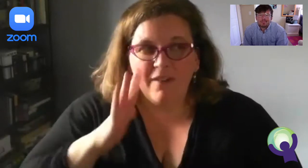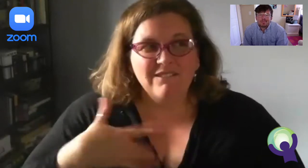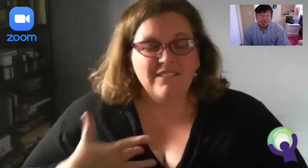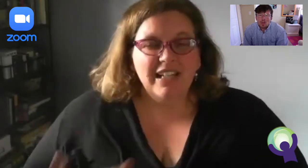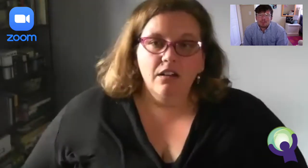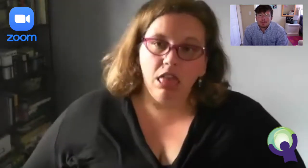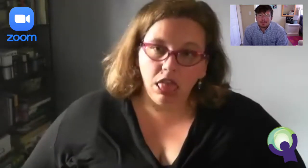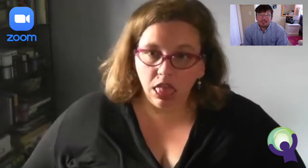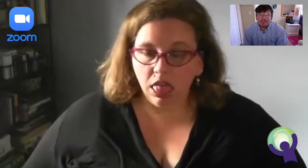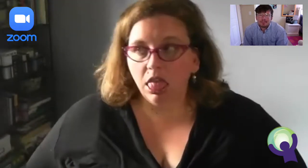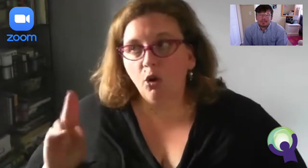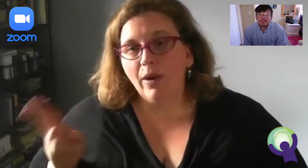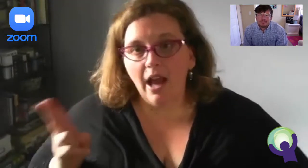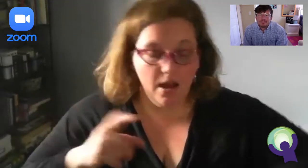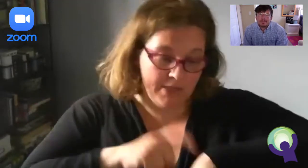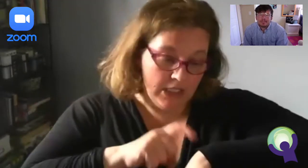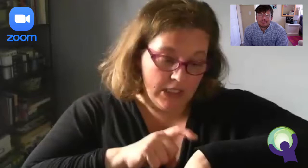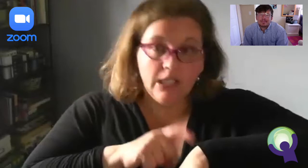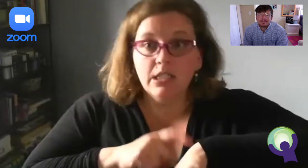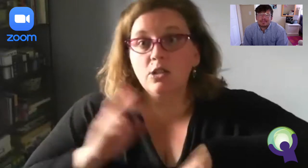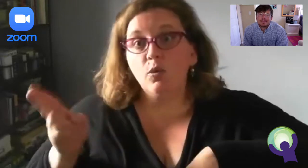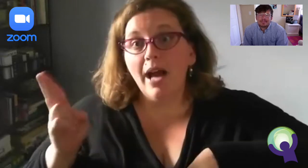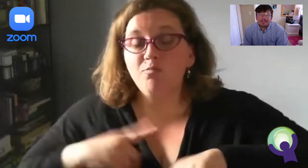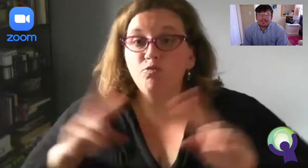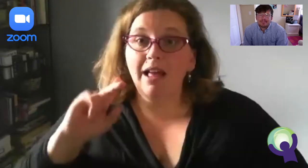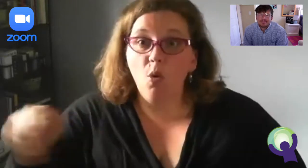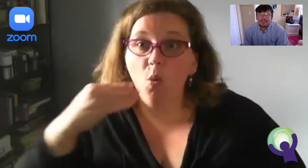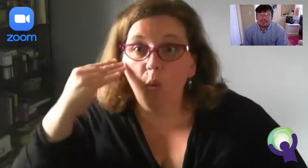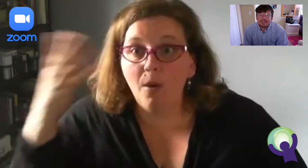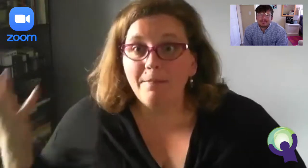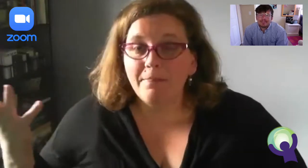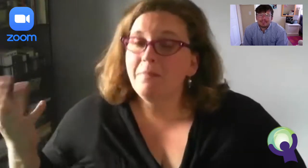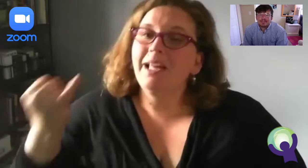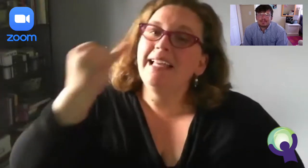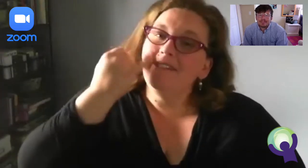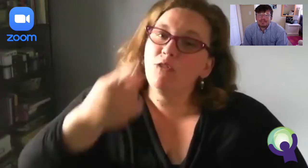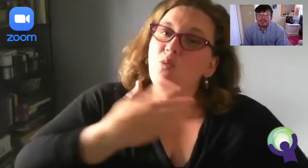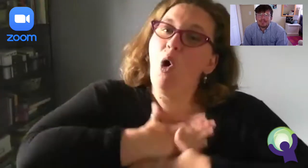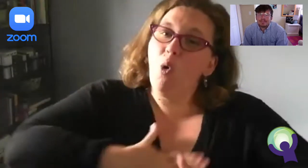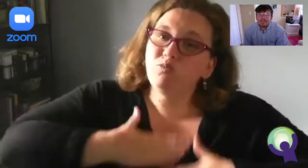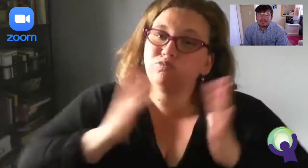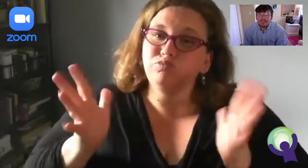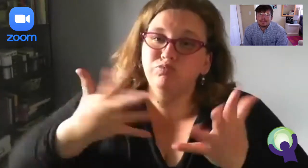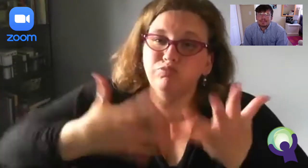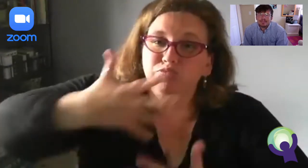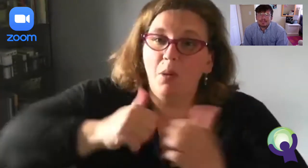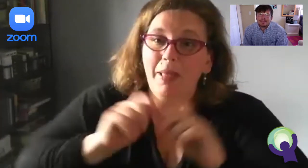don't enjoy being with those people, you don't enjoy your job. A lot of times you'll be like, hurry up I want to go home, but if you enjoy your